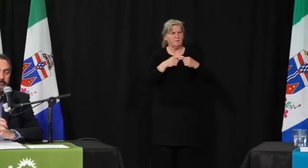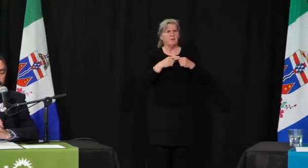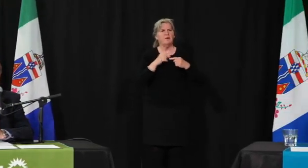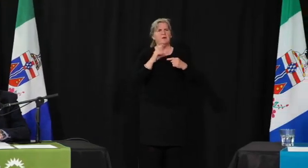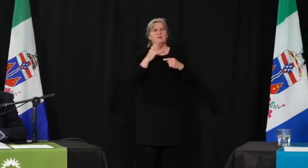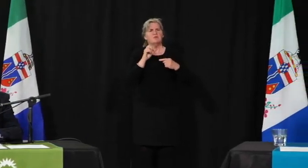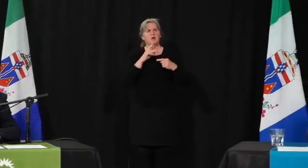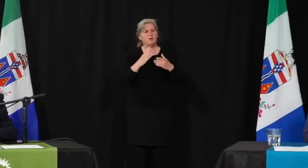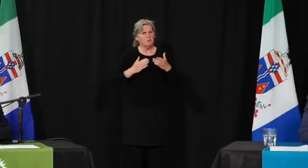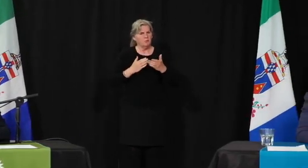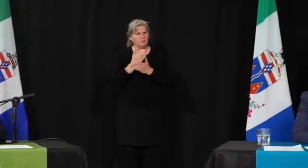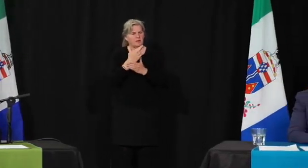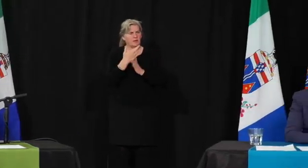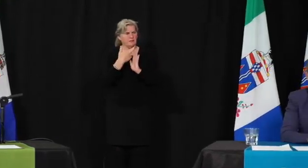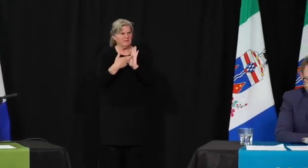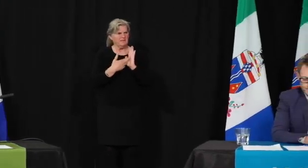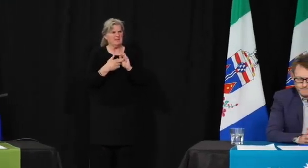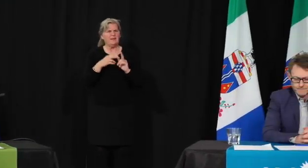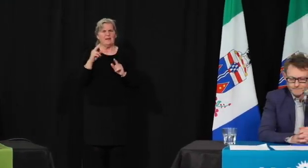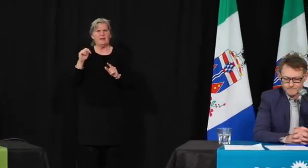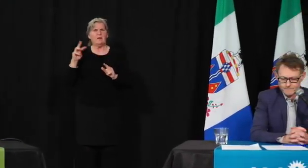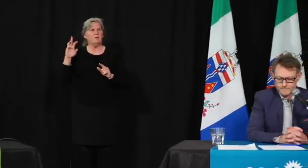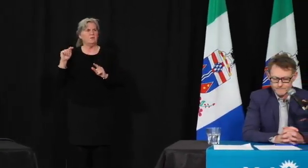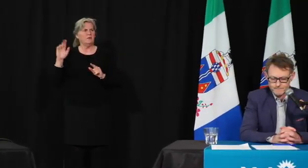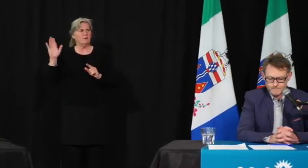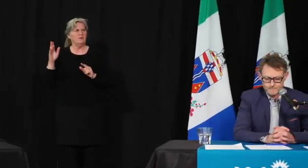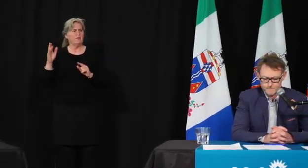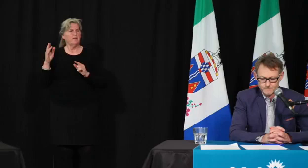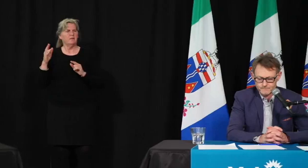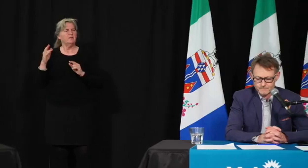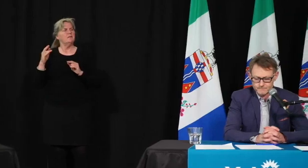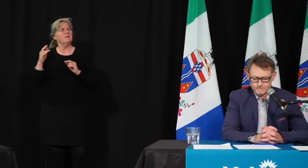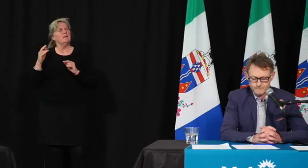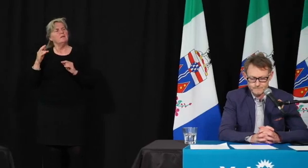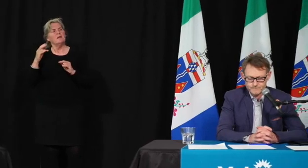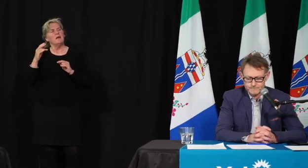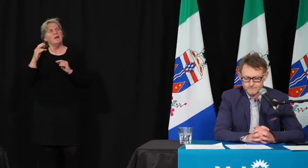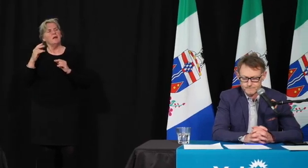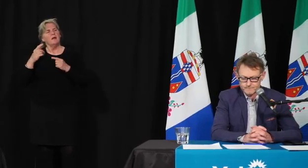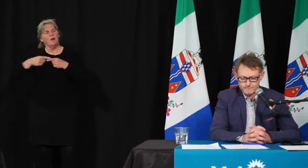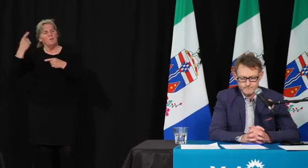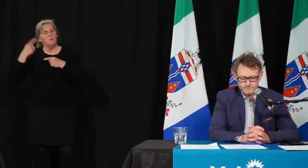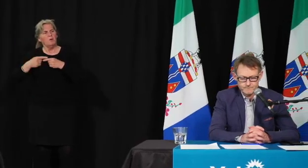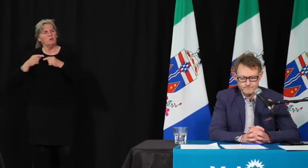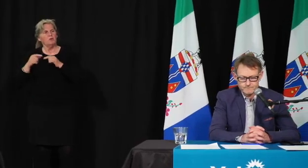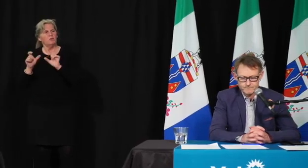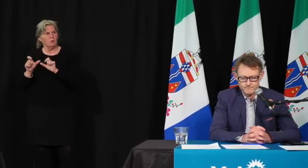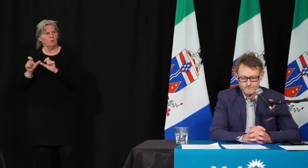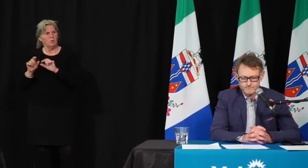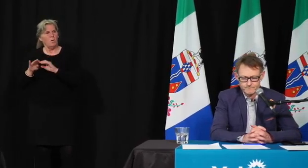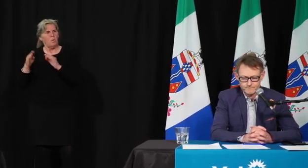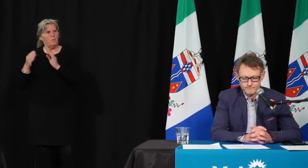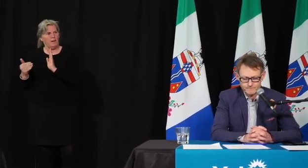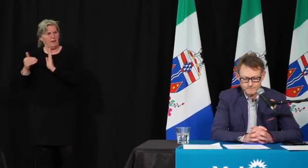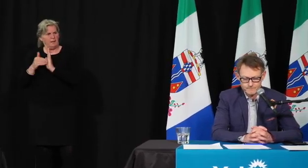We saw the NWT say Tuesday there border closures were considereda violation of charter rights so they reopened them.